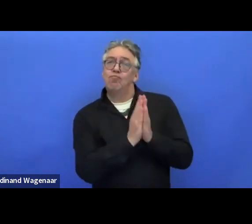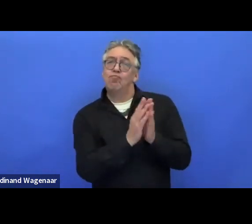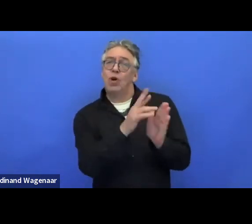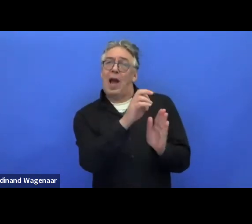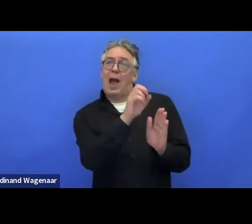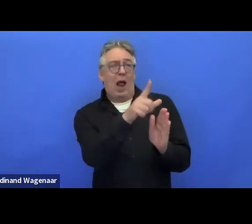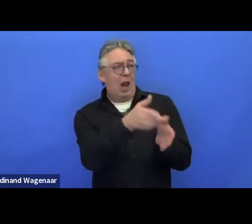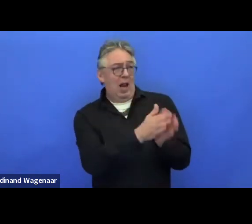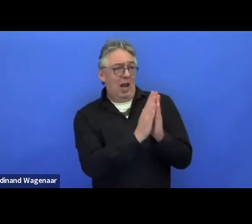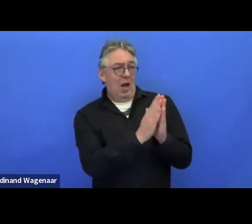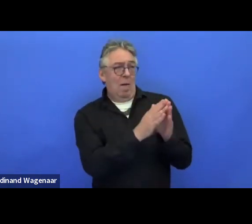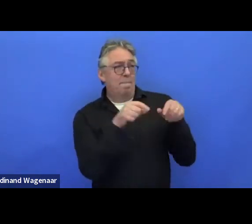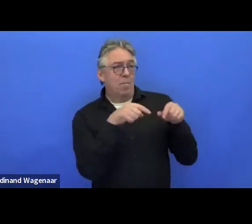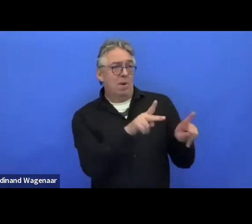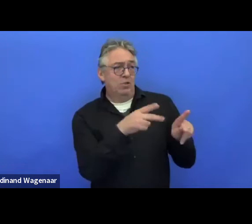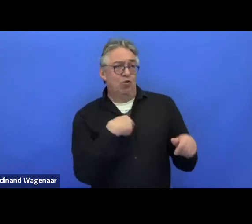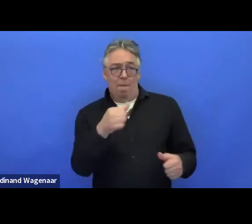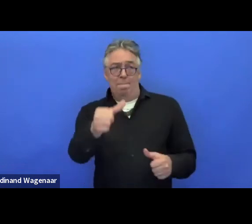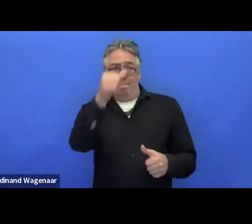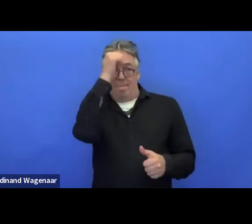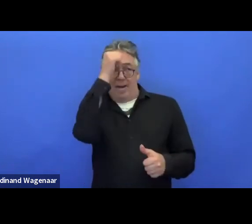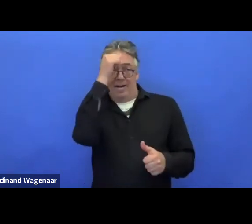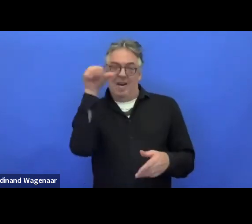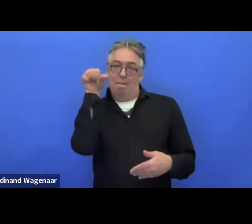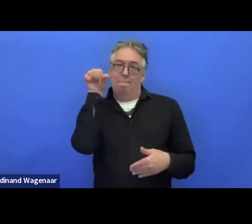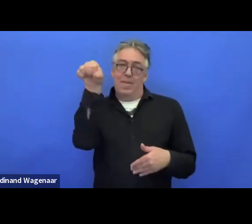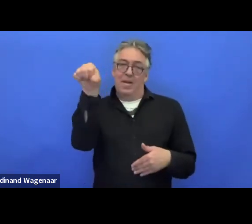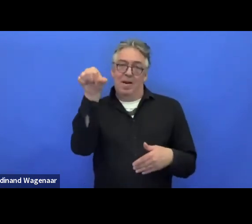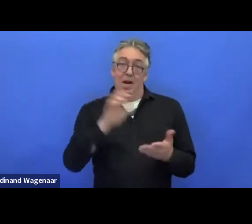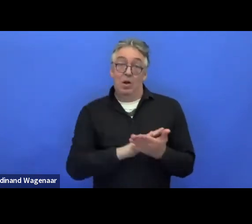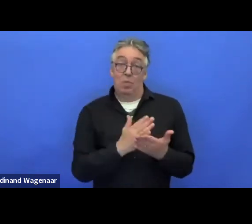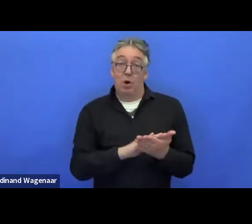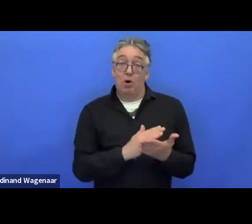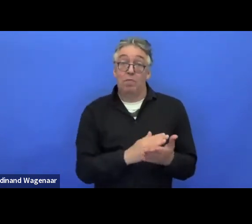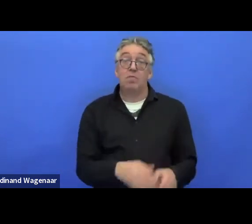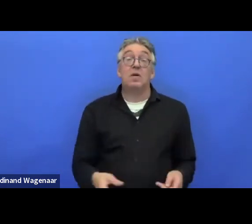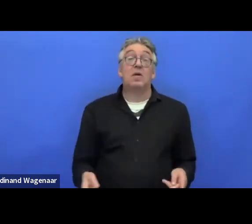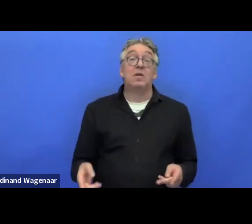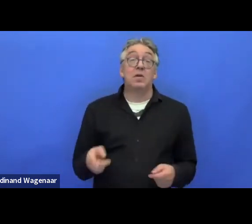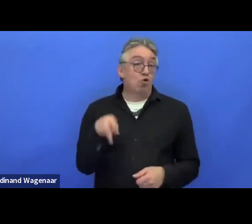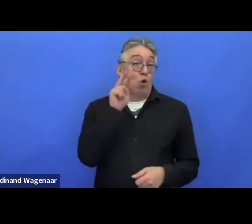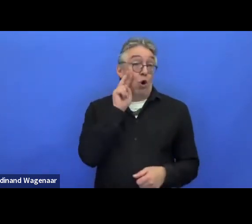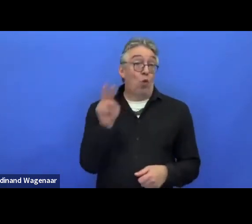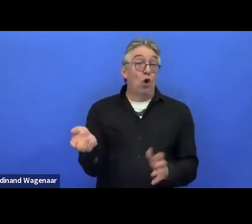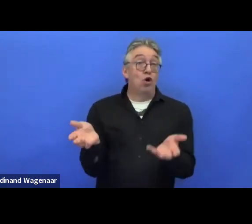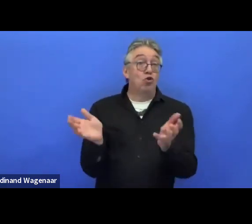We have real-time captioning in English. So if you look in the cha box you will find the link.